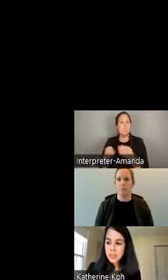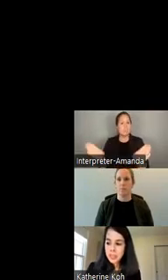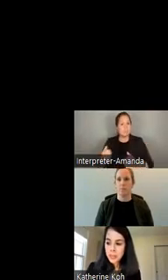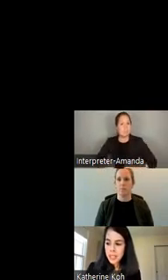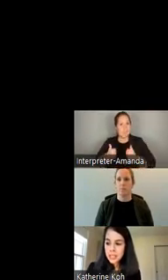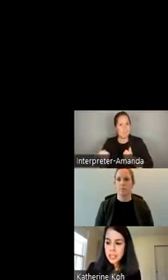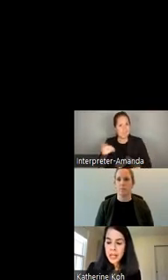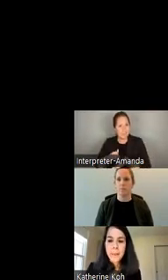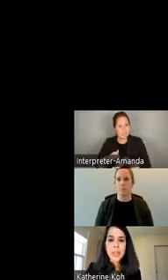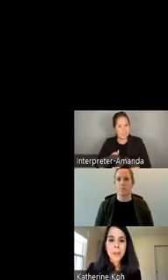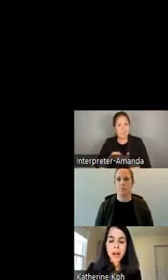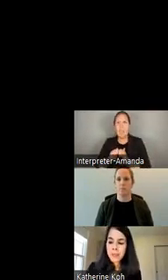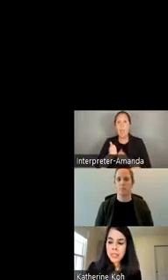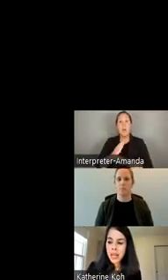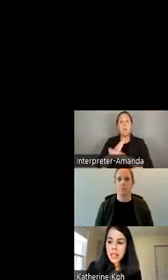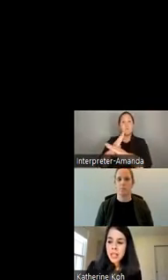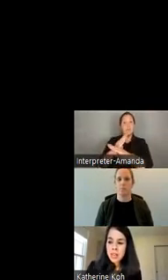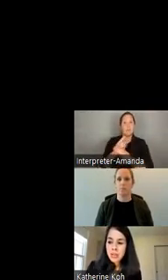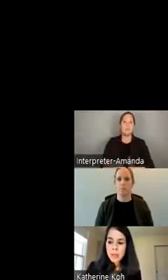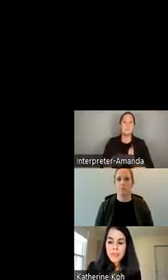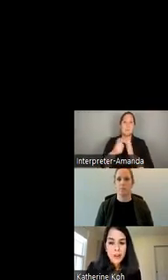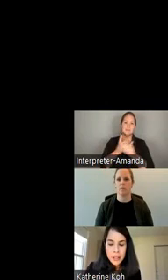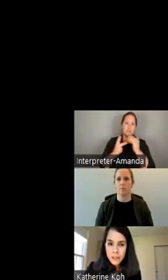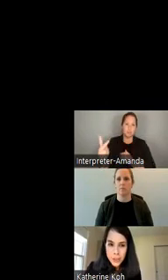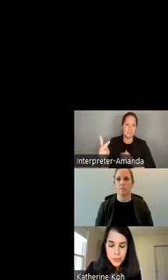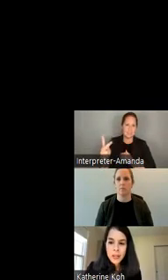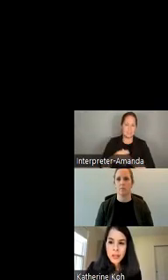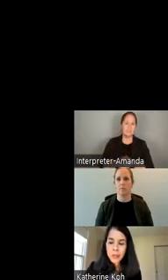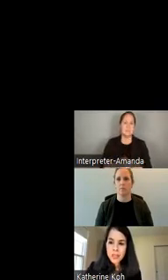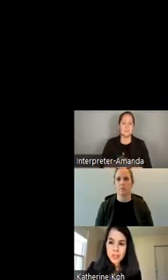to be able to predict it but the problem is that there have been very few studies on homelessness